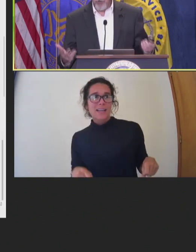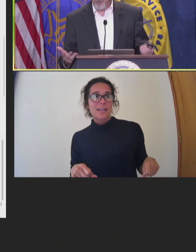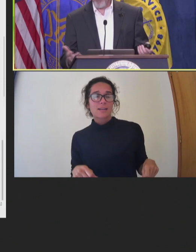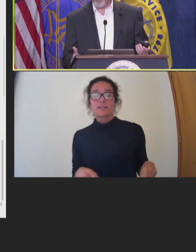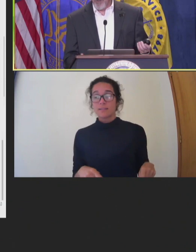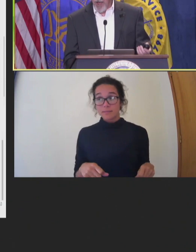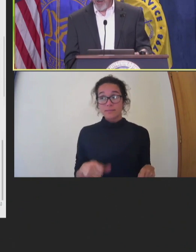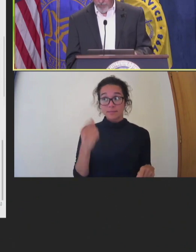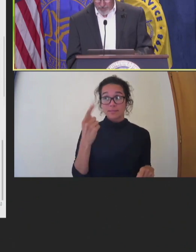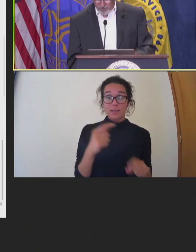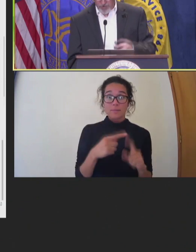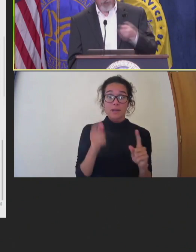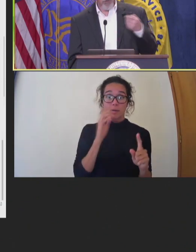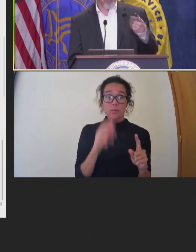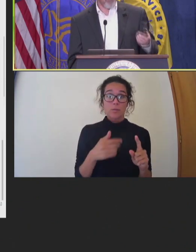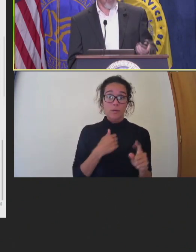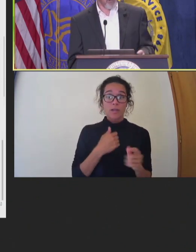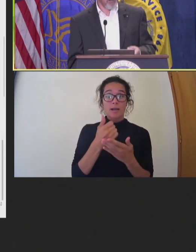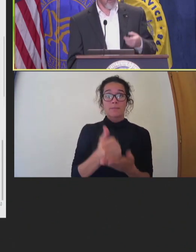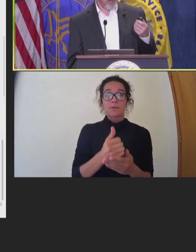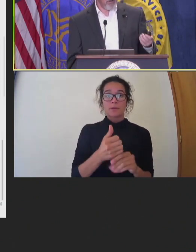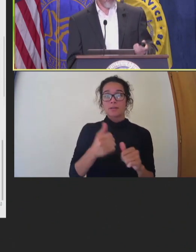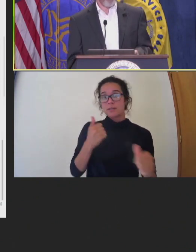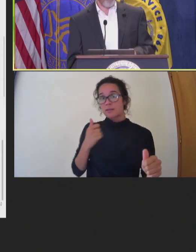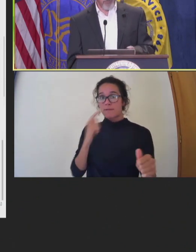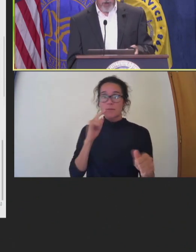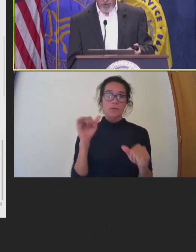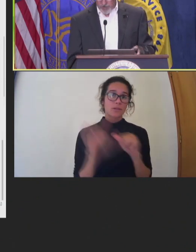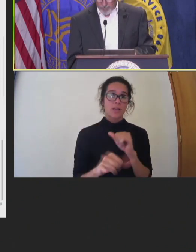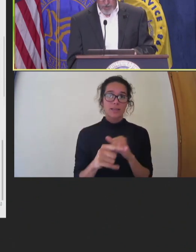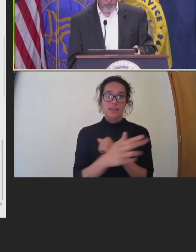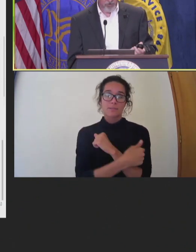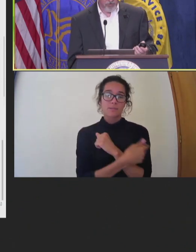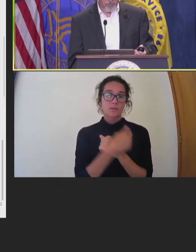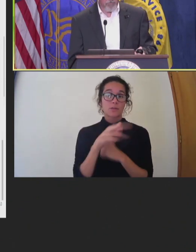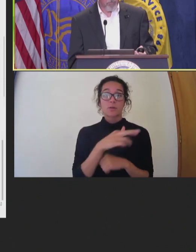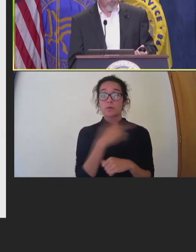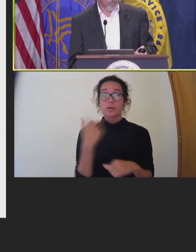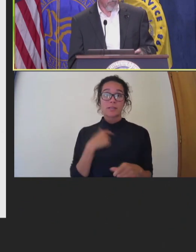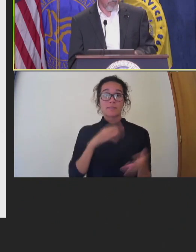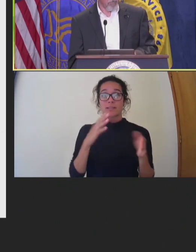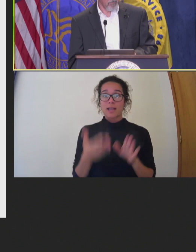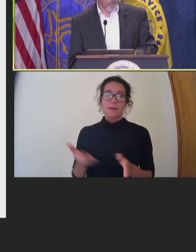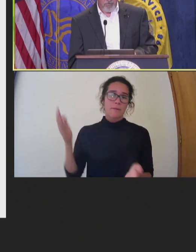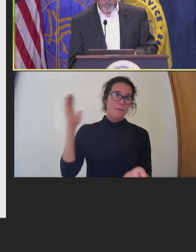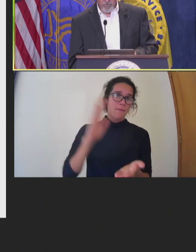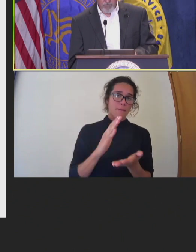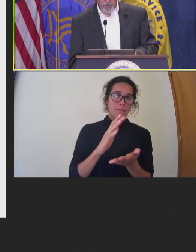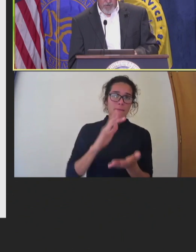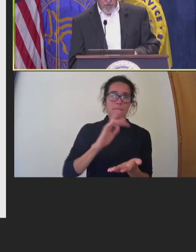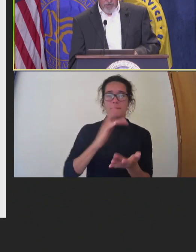risk of dying from the disease. We need to continue to reemphasize that message.